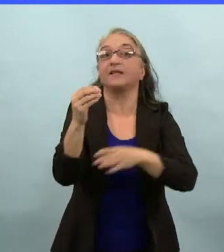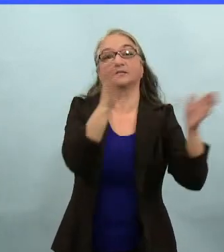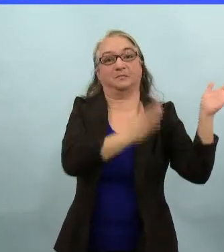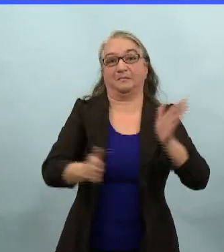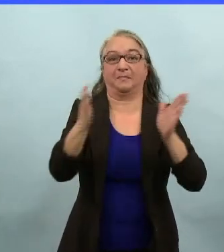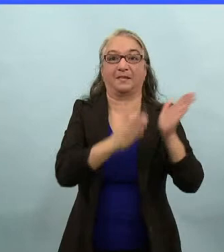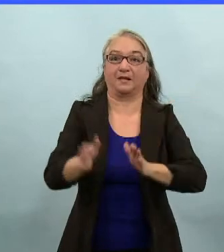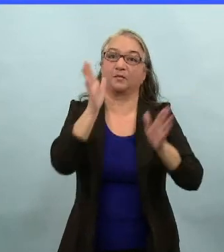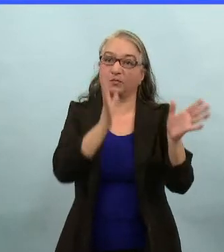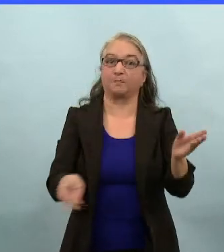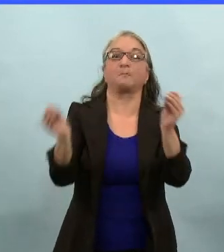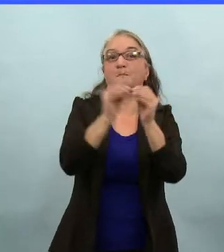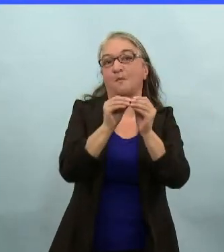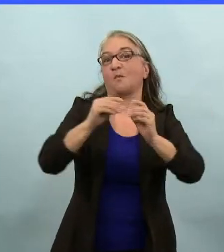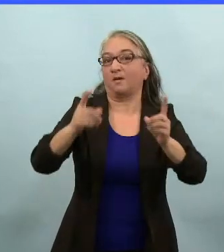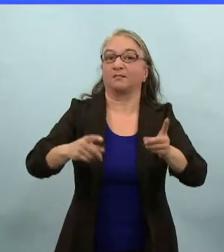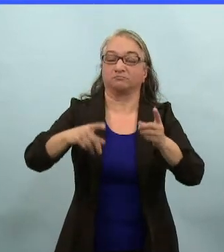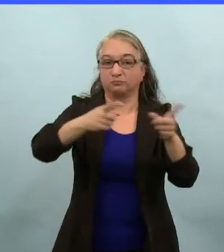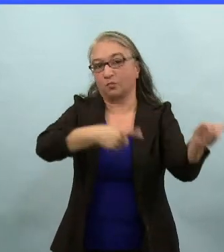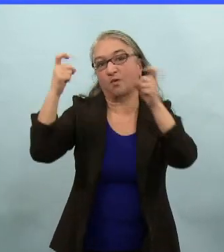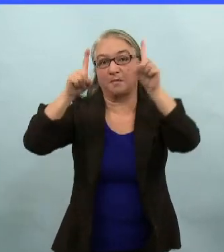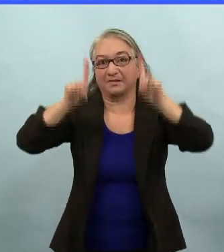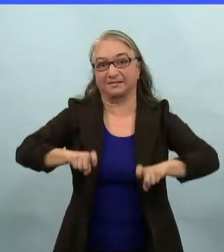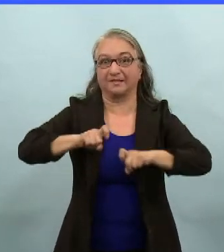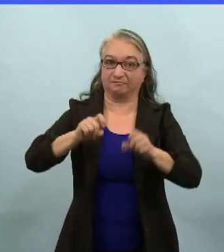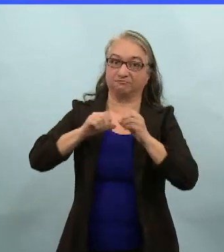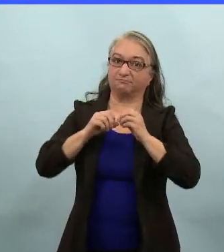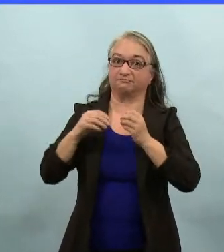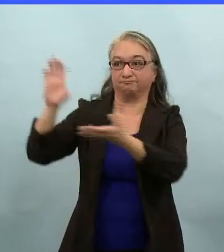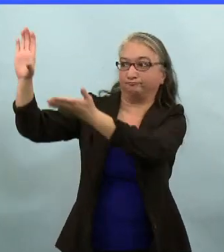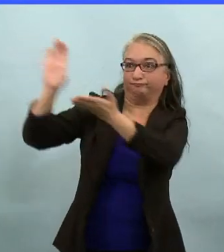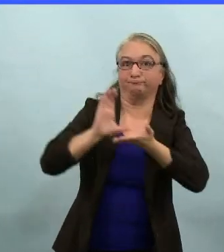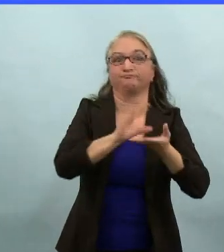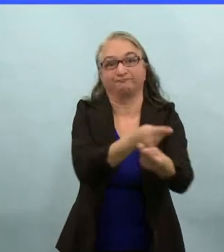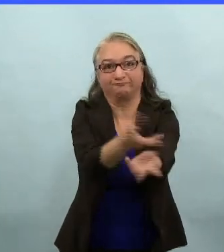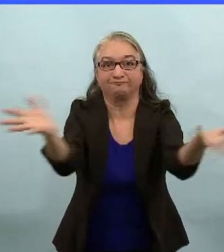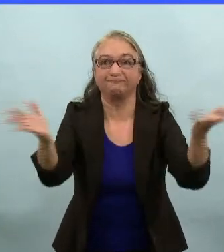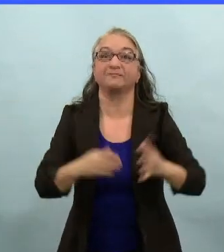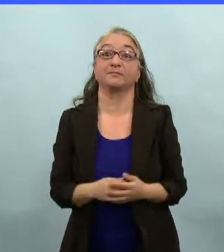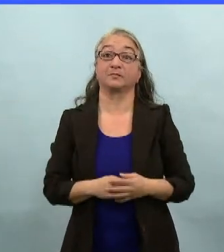the first new sites located at 820 taylor avenue will be available by appointment